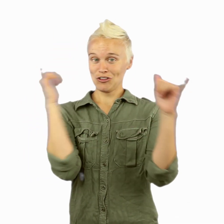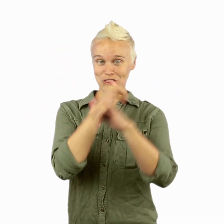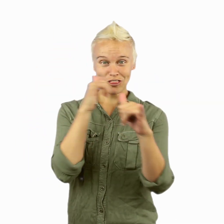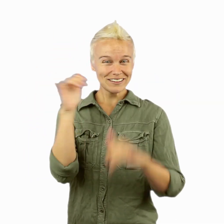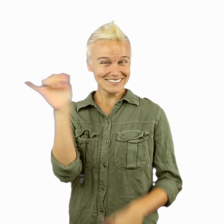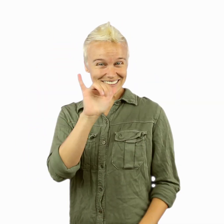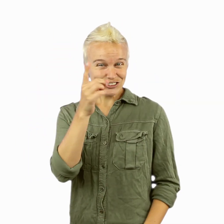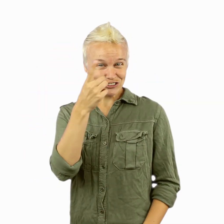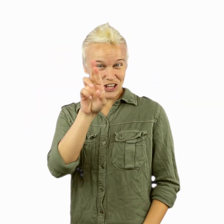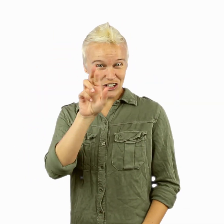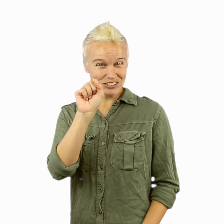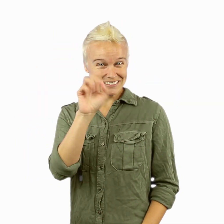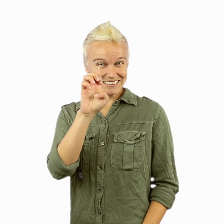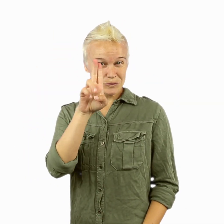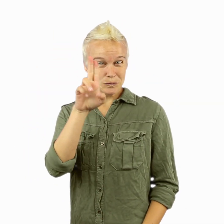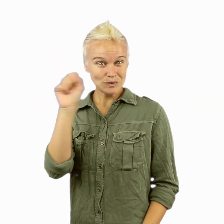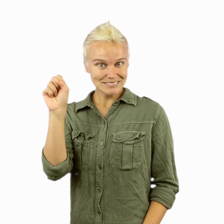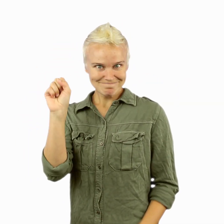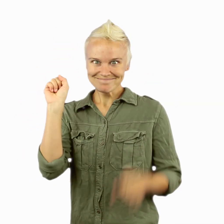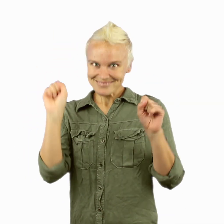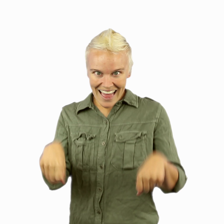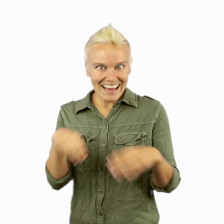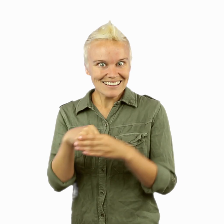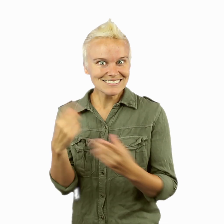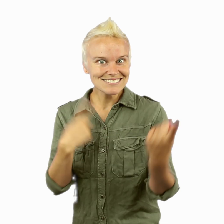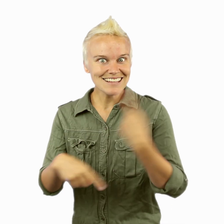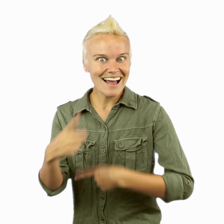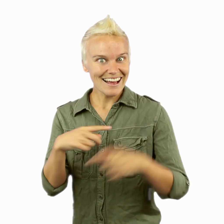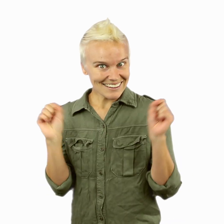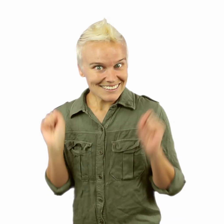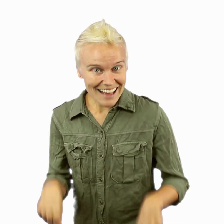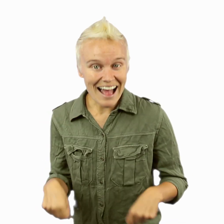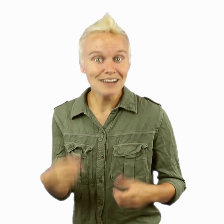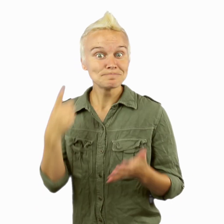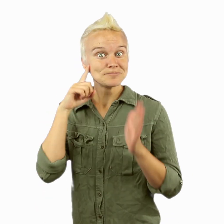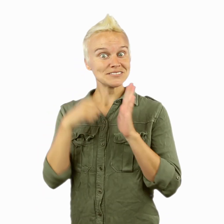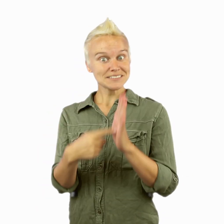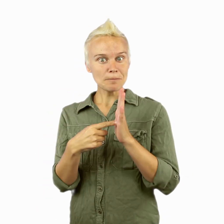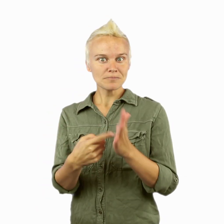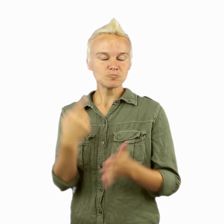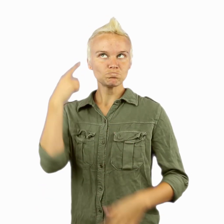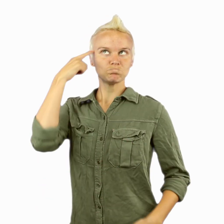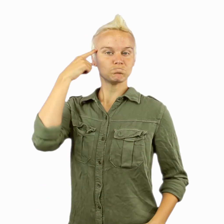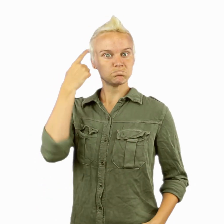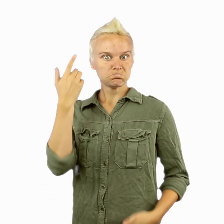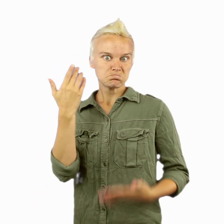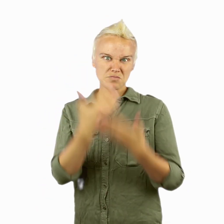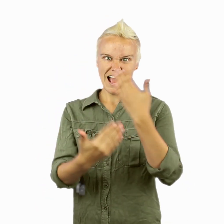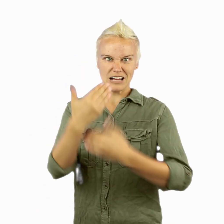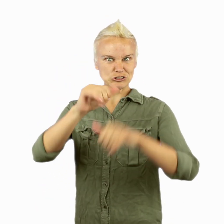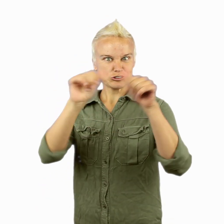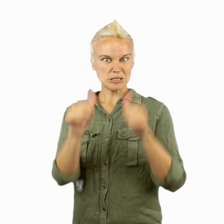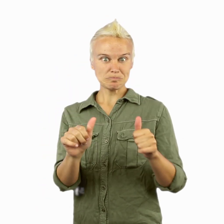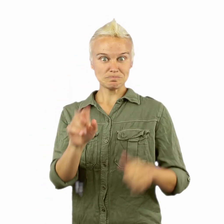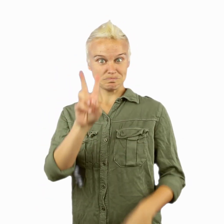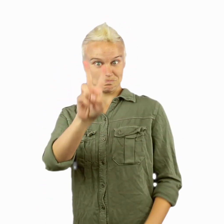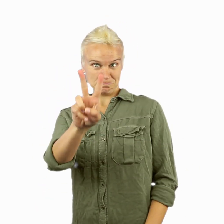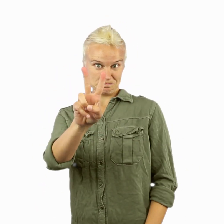And don't be afraid to play with language. Language can be unconventional, silly, even whimsical. Think about Dr. Seuss.